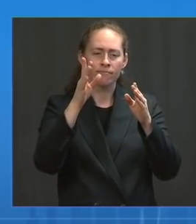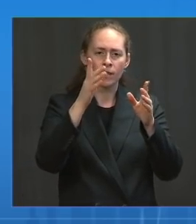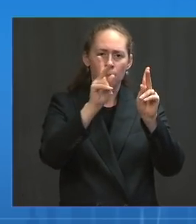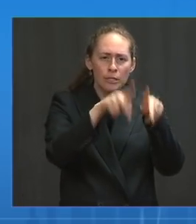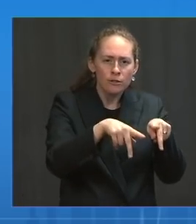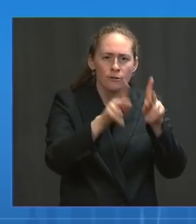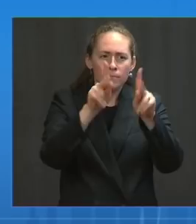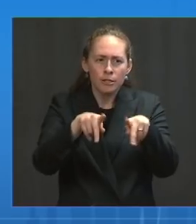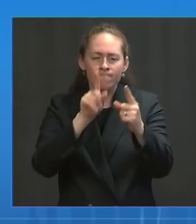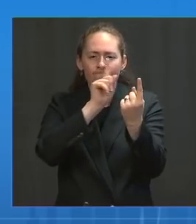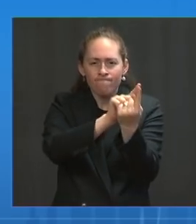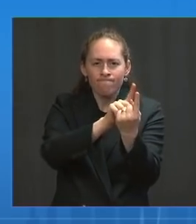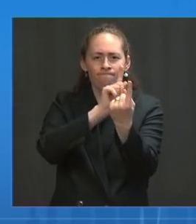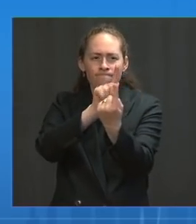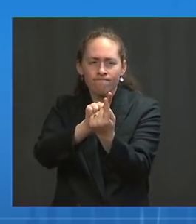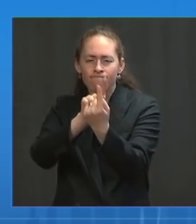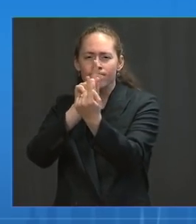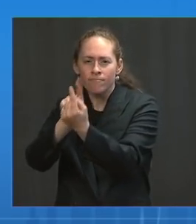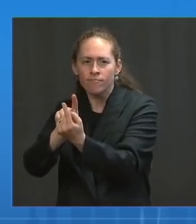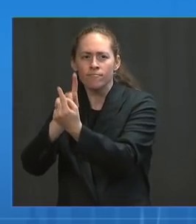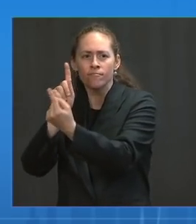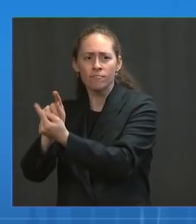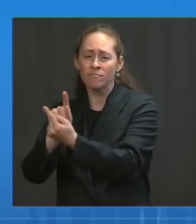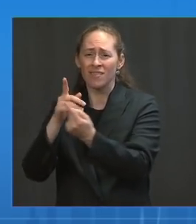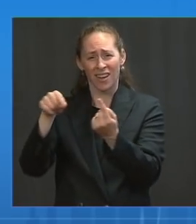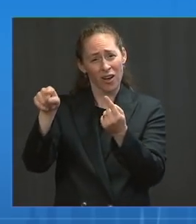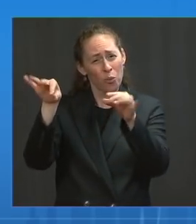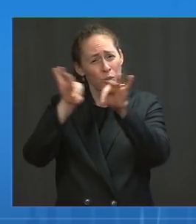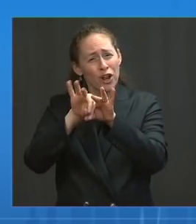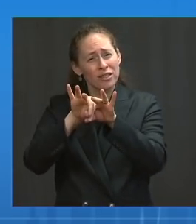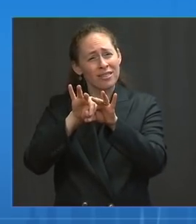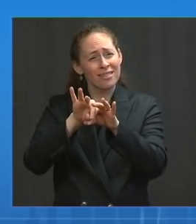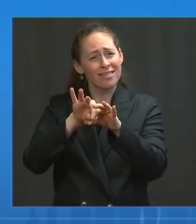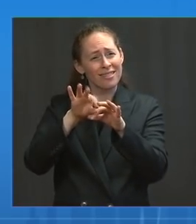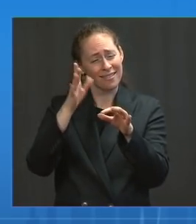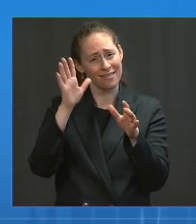And each one of us is worth the effort and every vaccination is a victory.